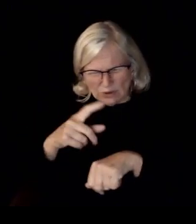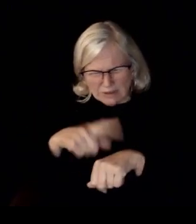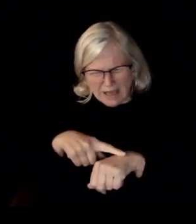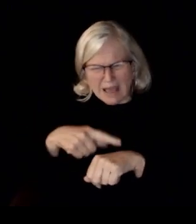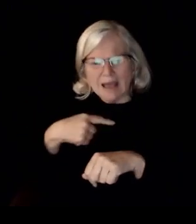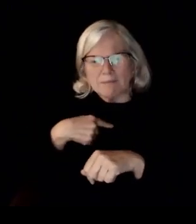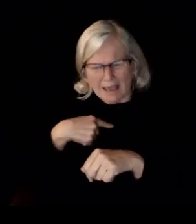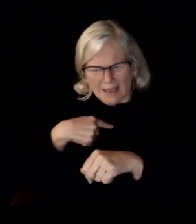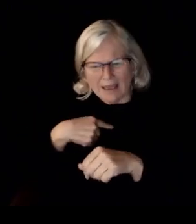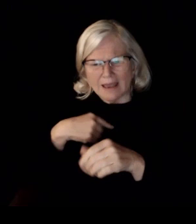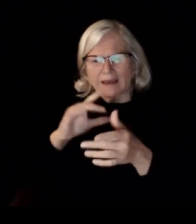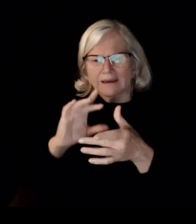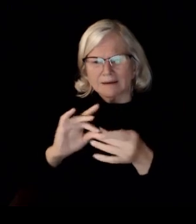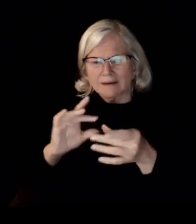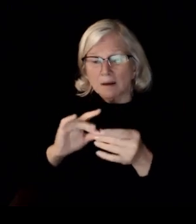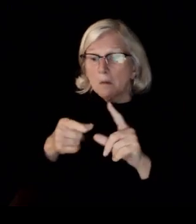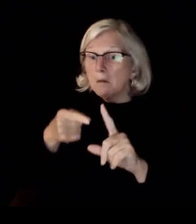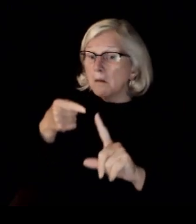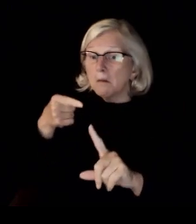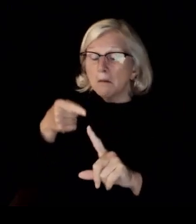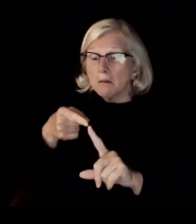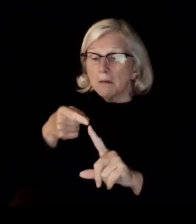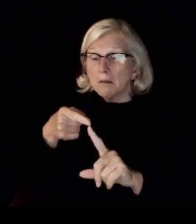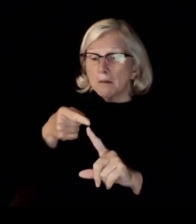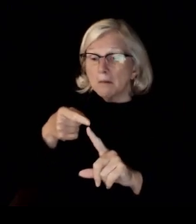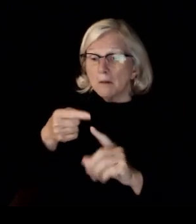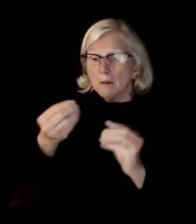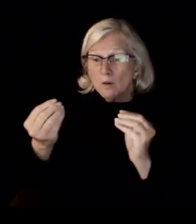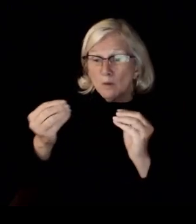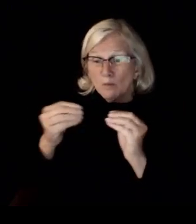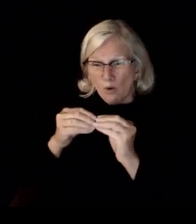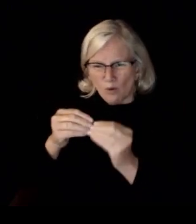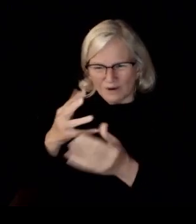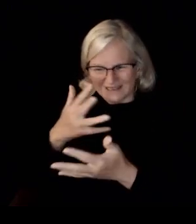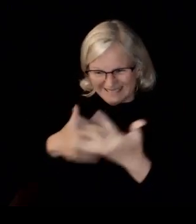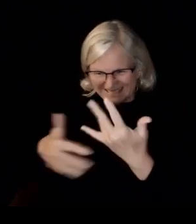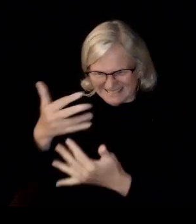in social interaction so less about you know specific workplace outbreaks and more about